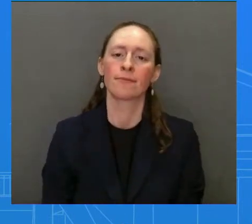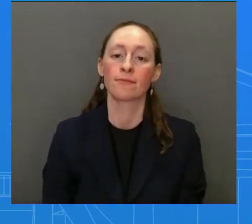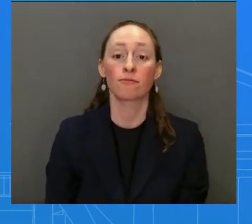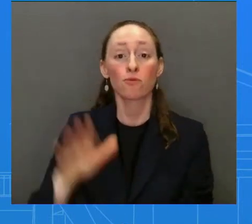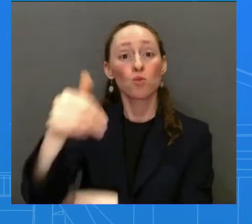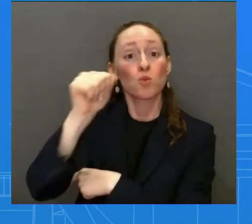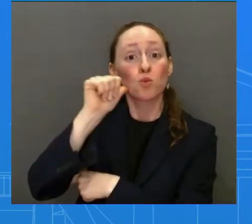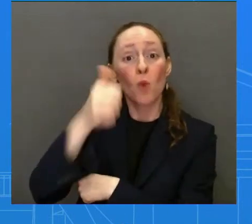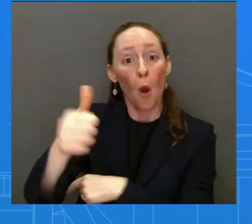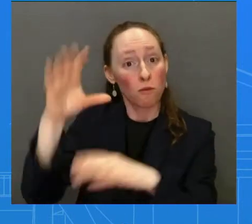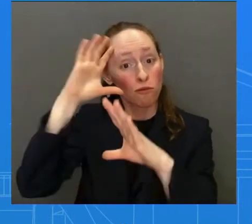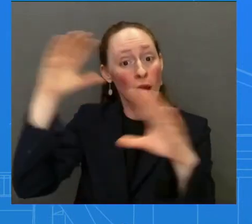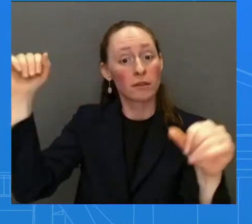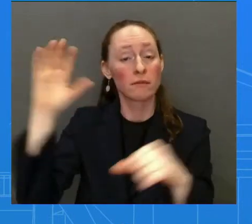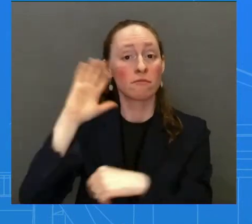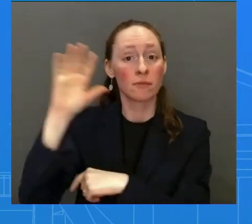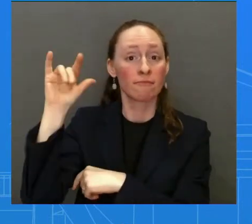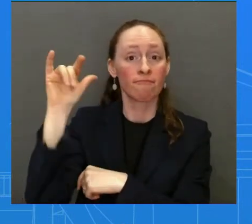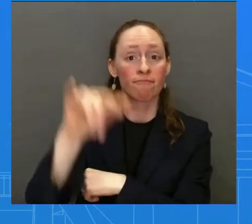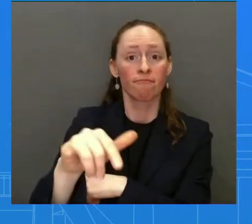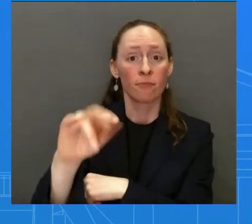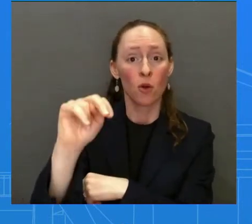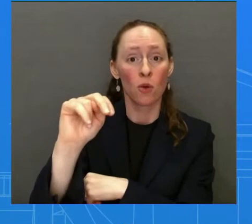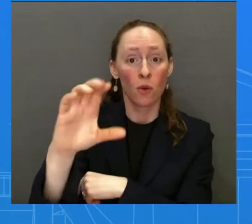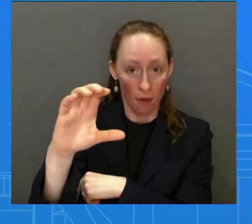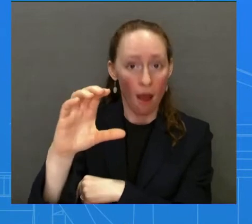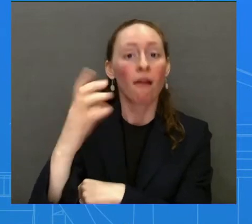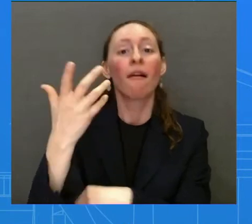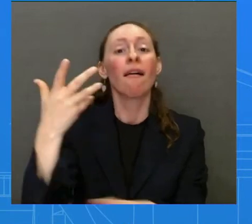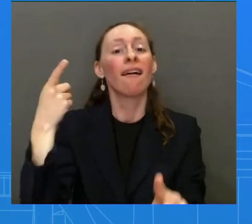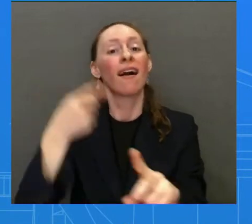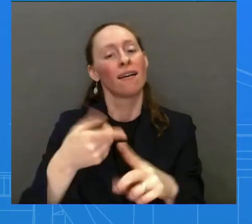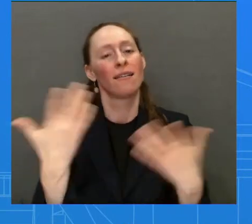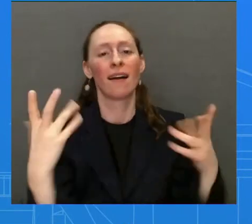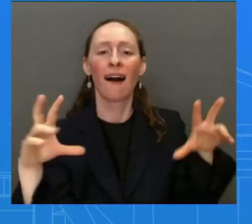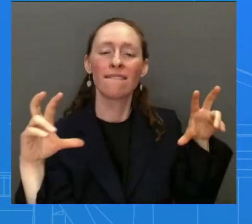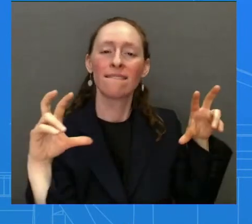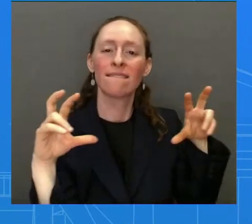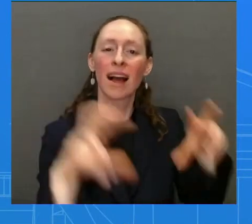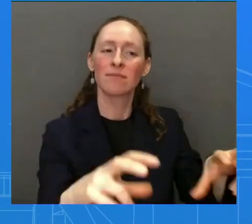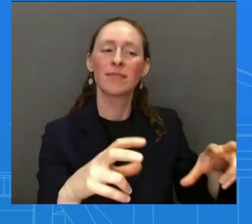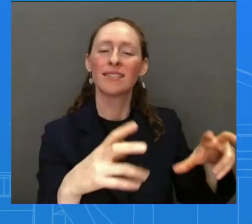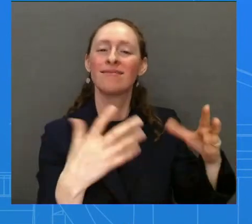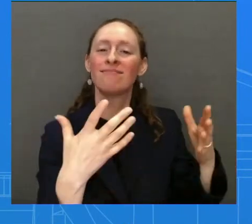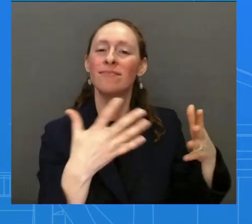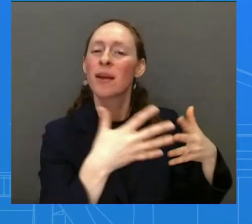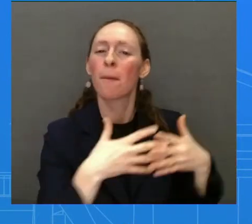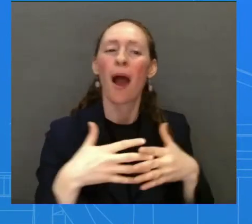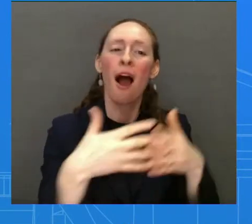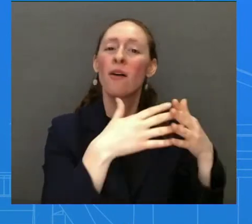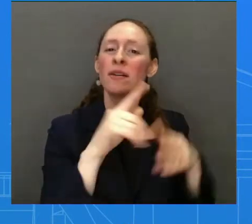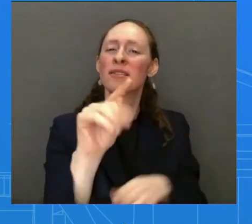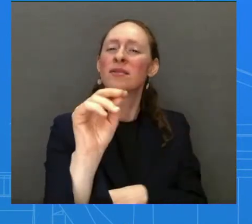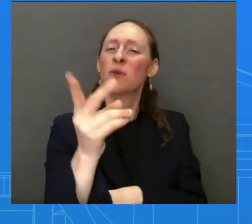with a visit to Wolfspeed, a manufacturer of semiconductor chips that is investing $5 billion